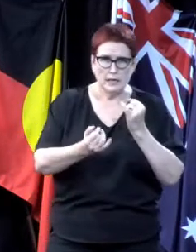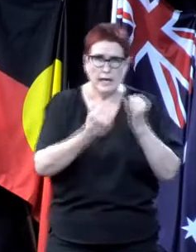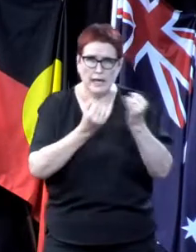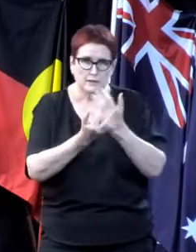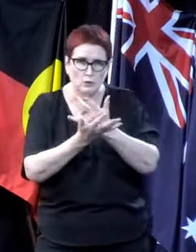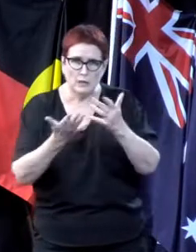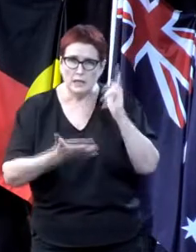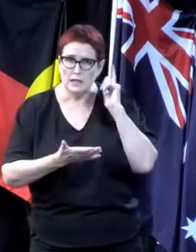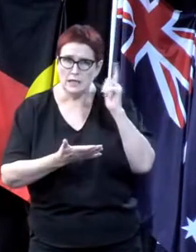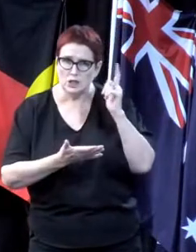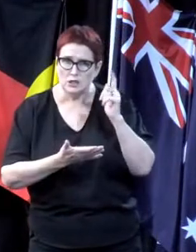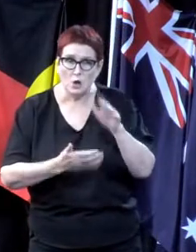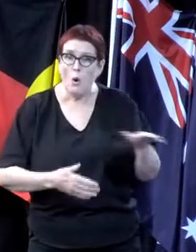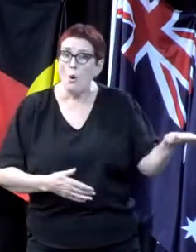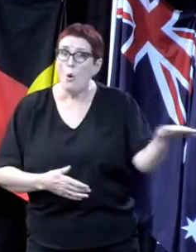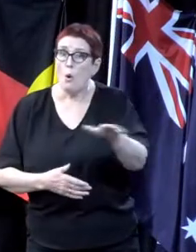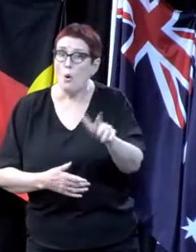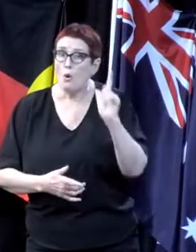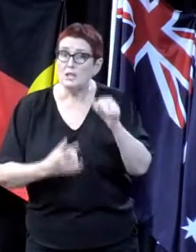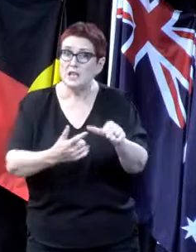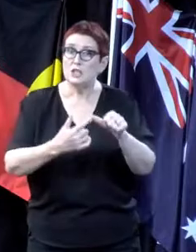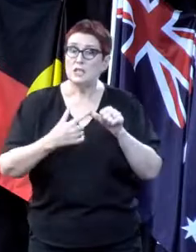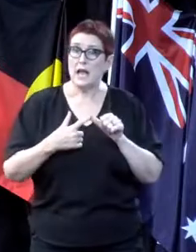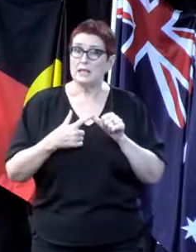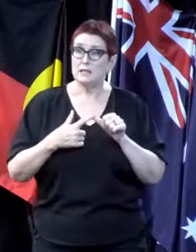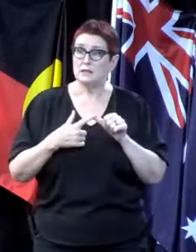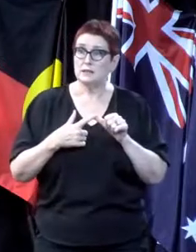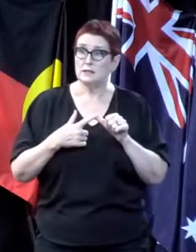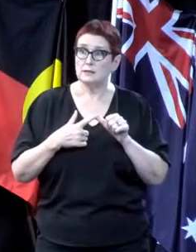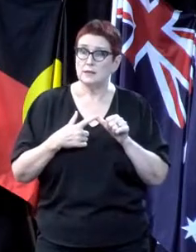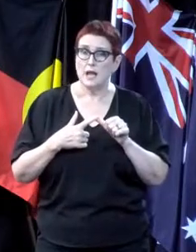that they didn't believe that all students should be taught together in the same classroom.